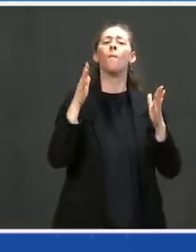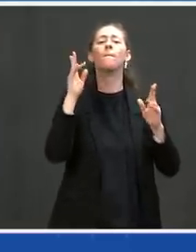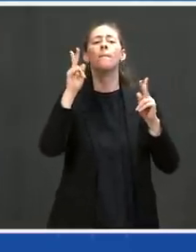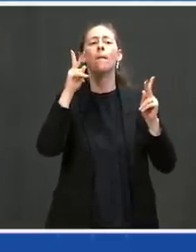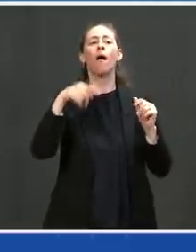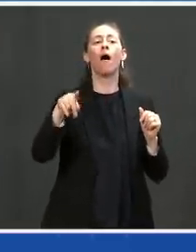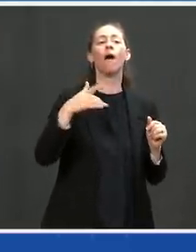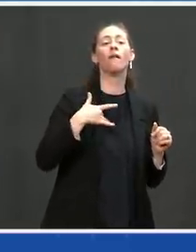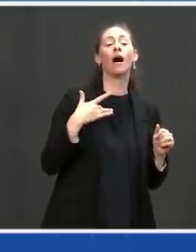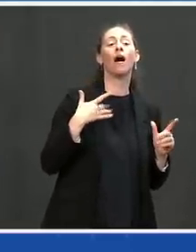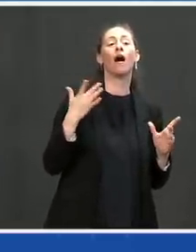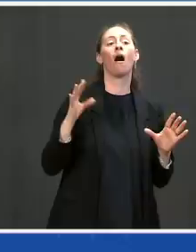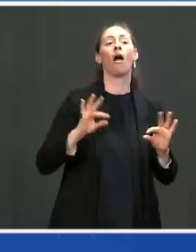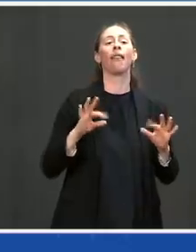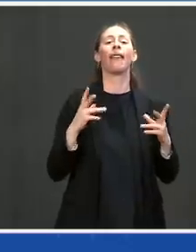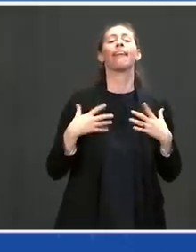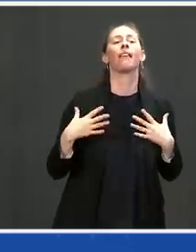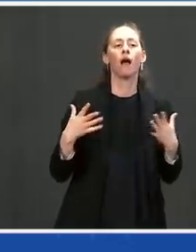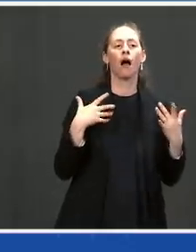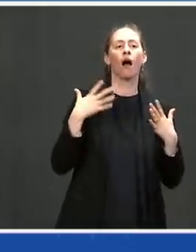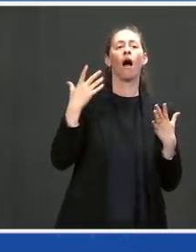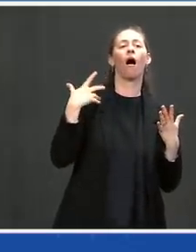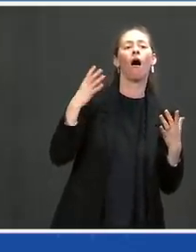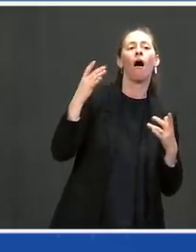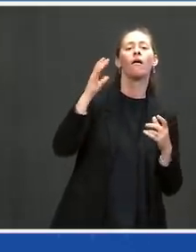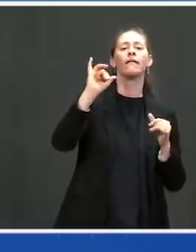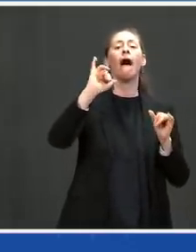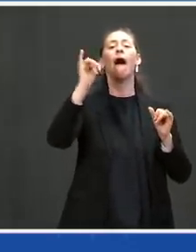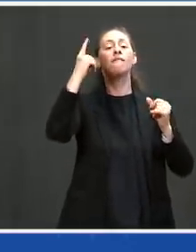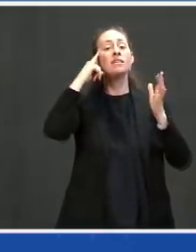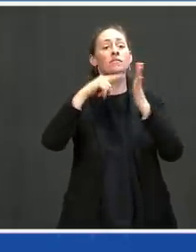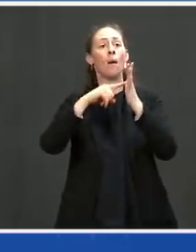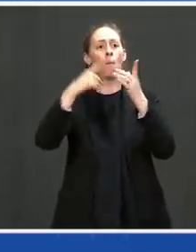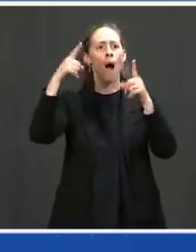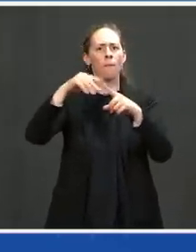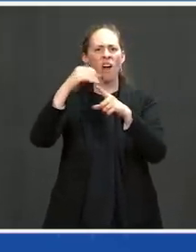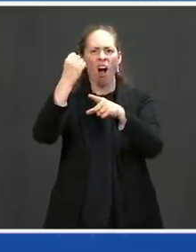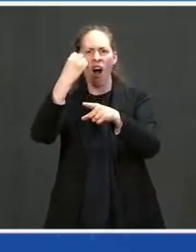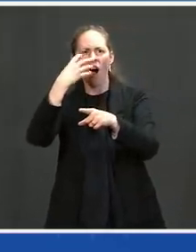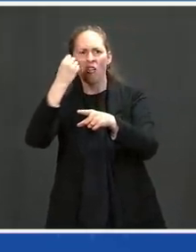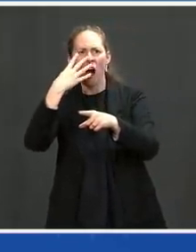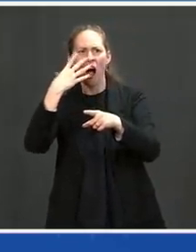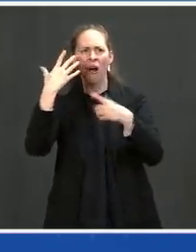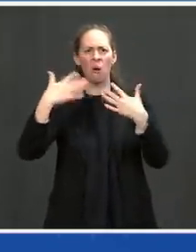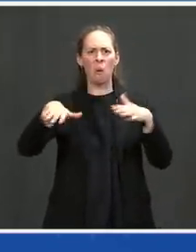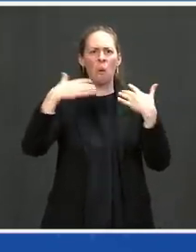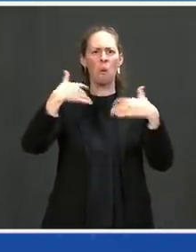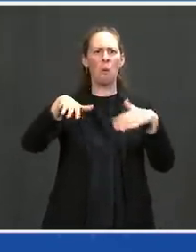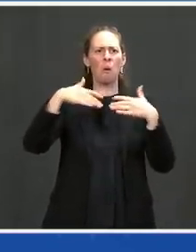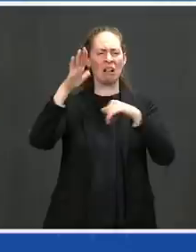what's happening in Hong Kong, what's happening in-country. That's who we are.